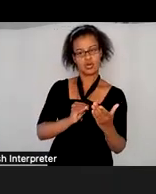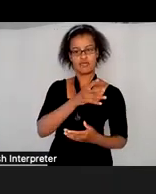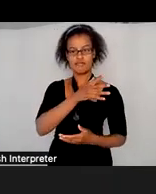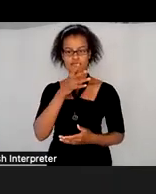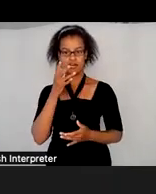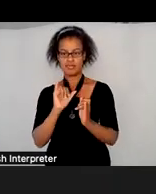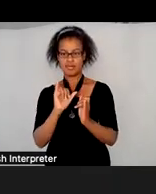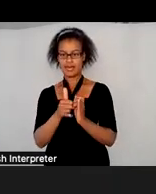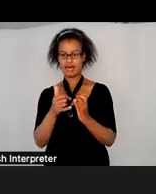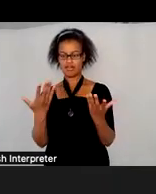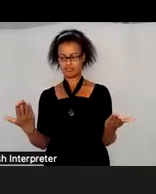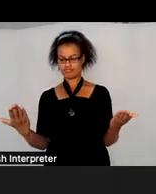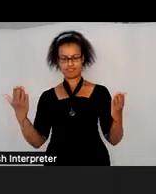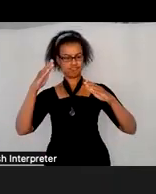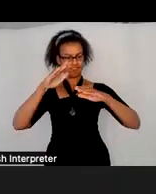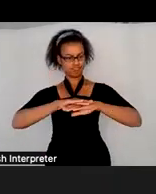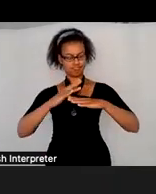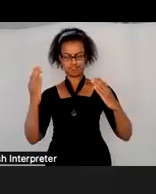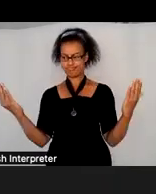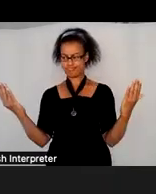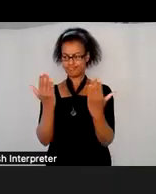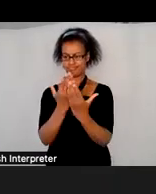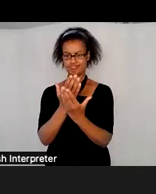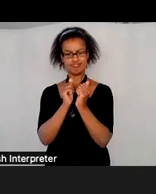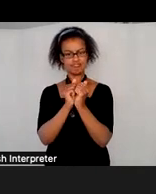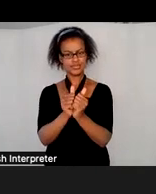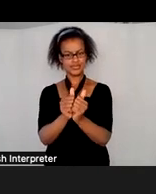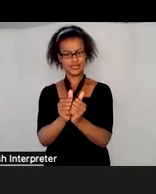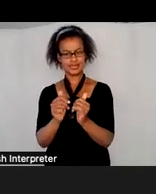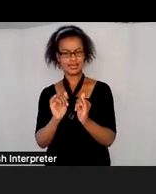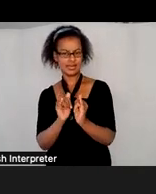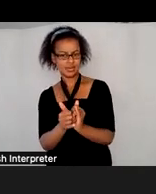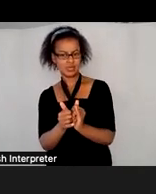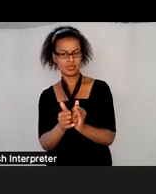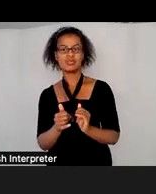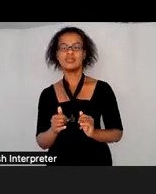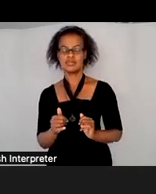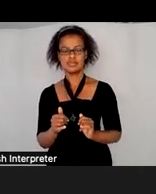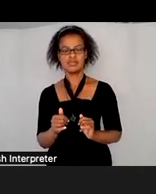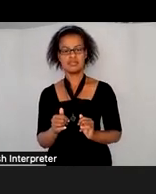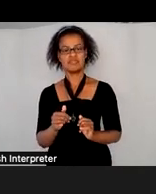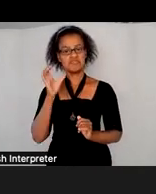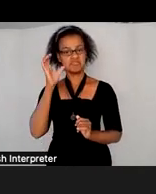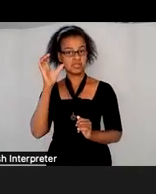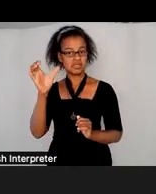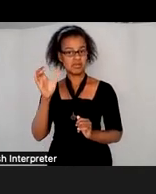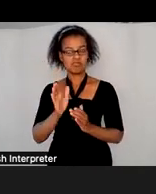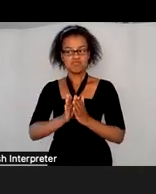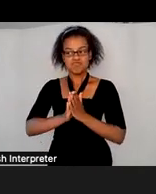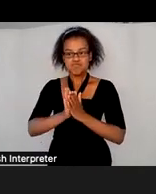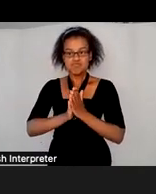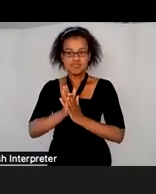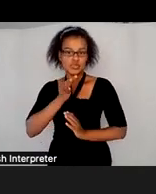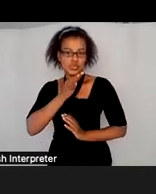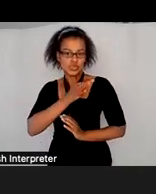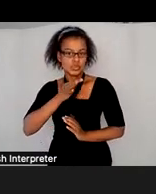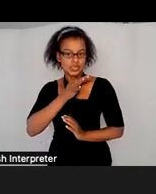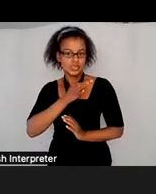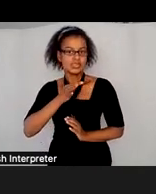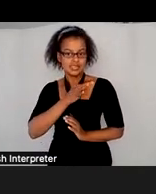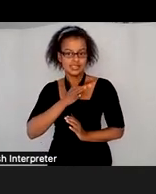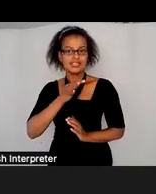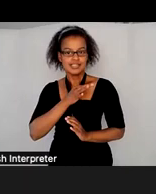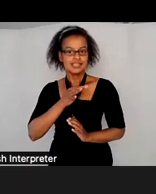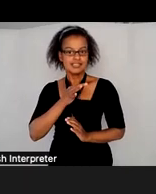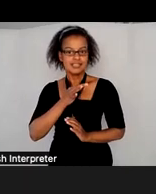is a concept that I'm very open to exploring and excited to see what who would be interested